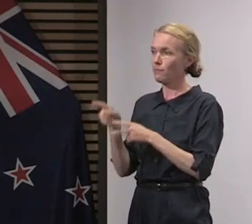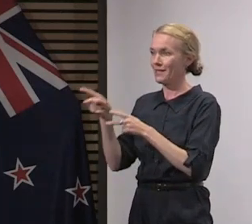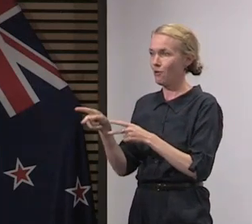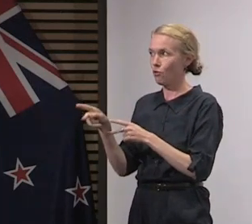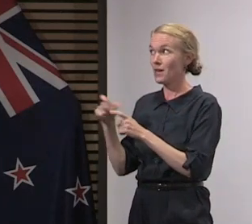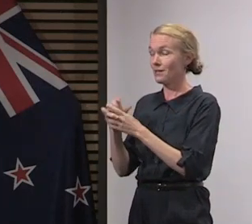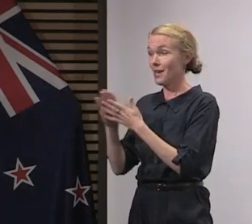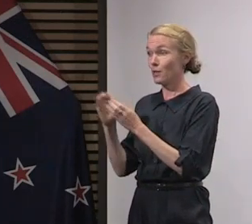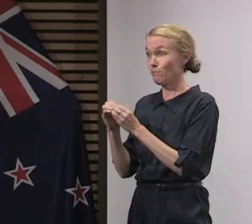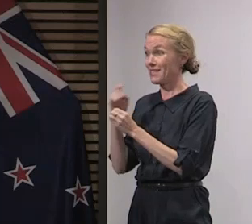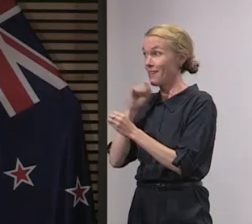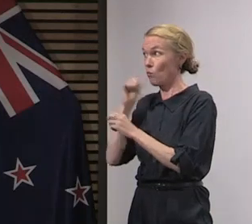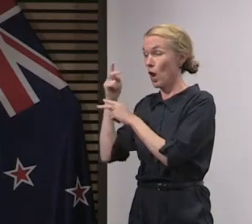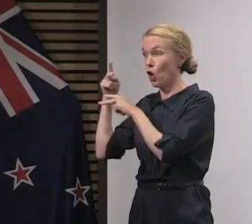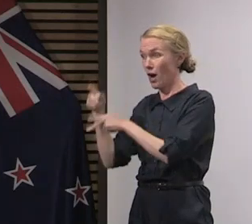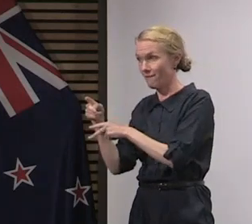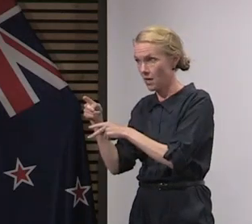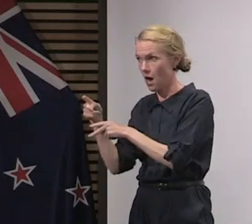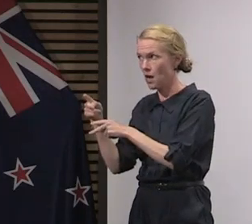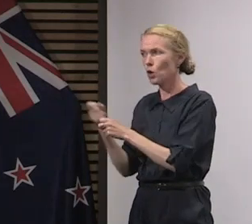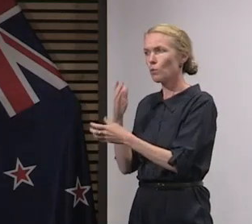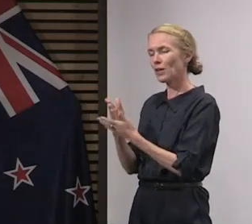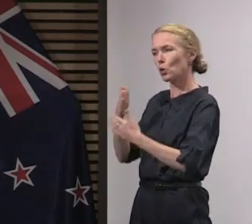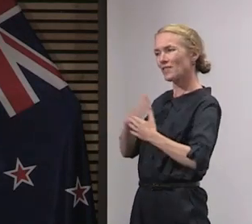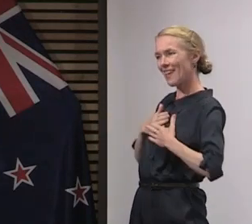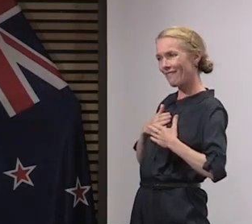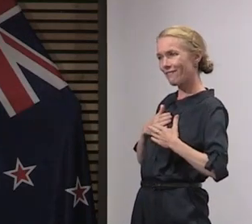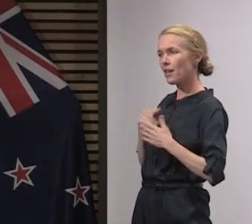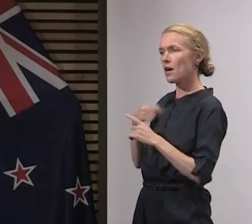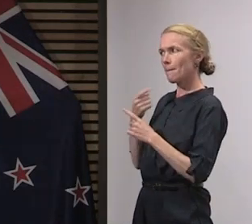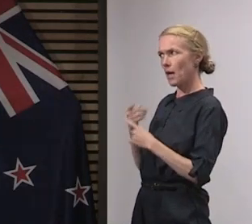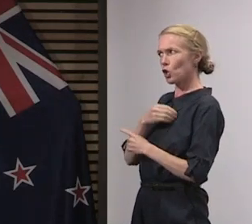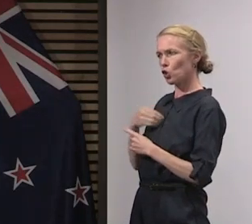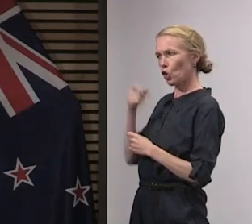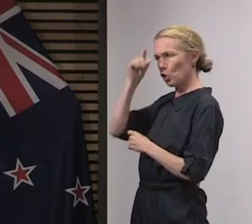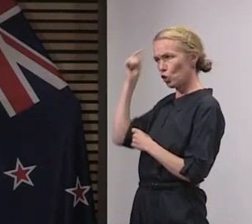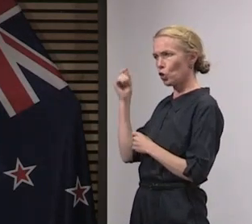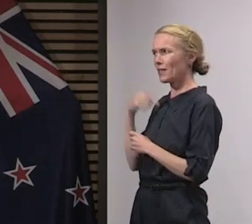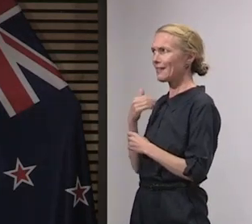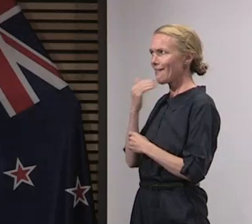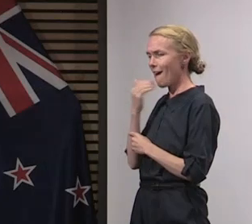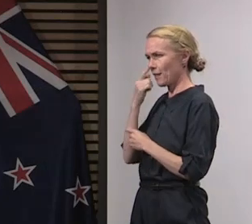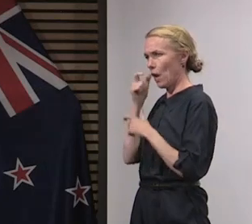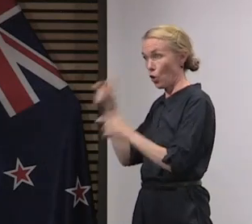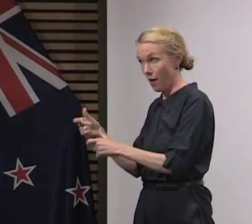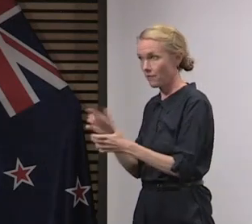Burwood Hospital by the DHB staff, to ensure that they can be looked after appropriately